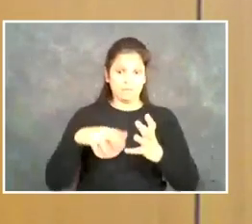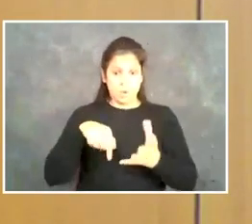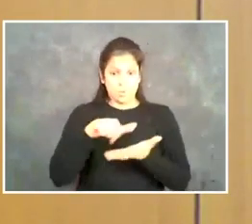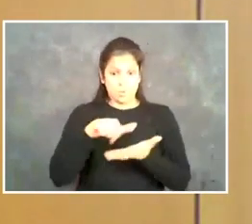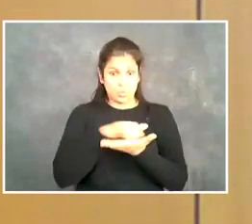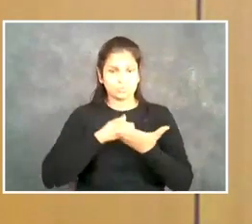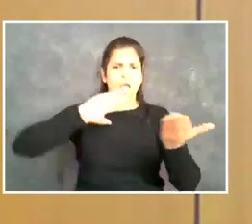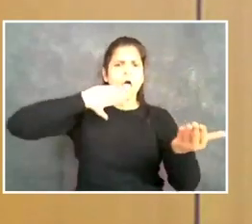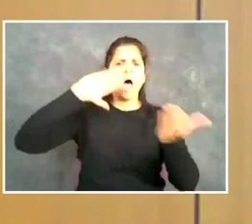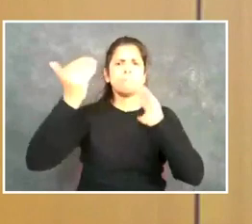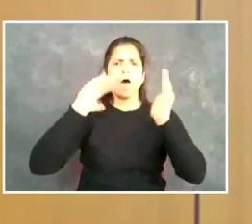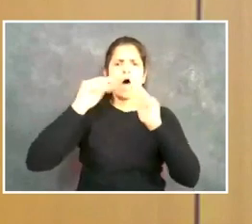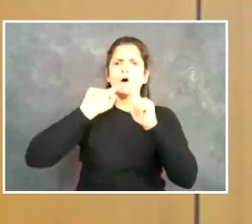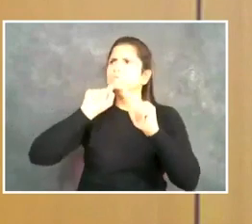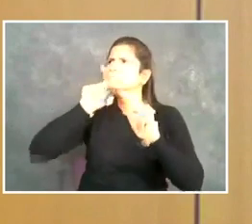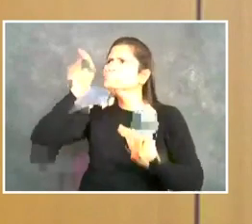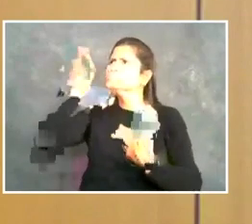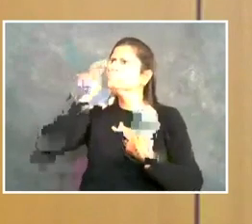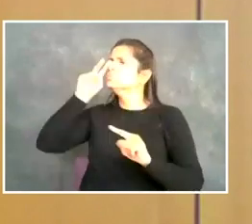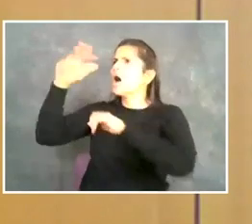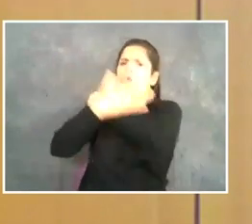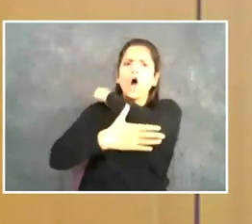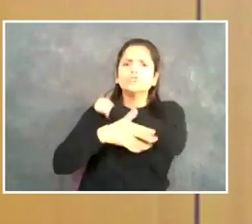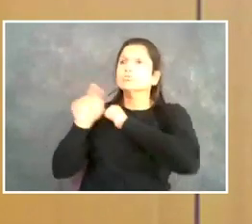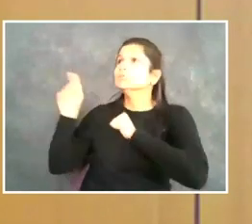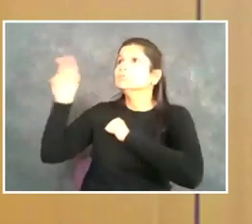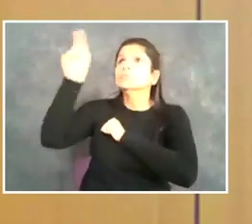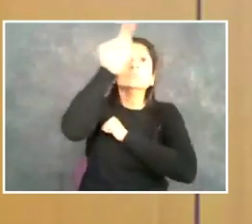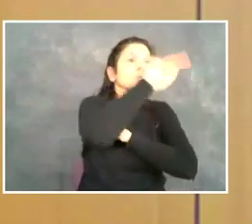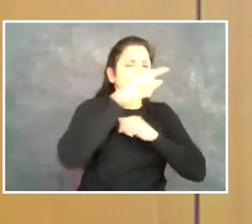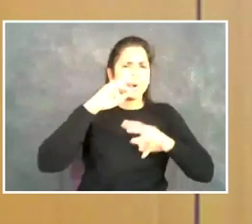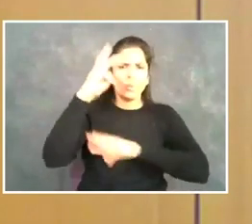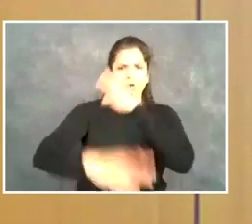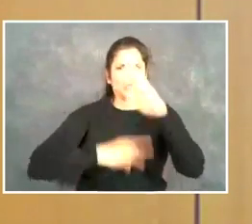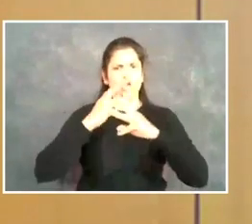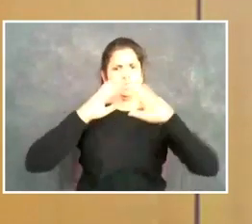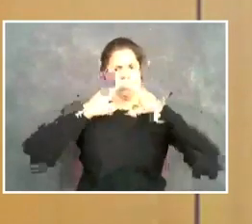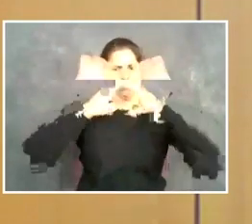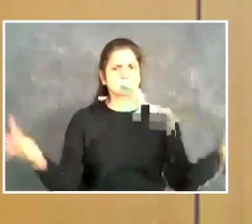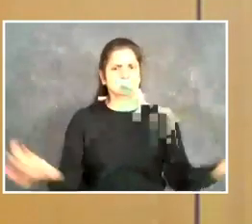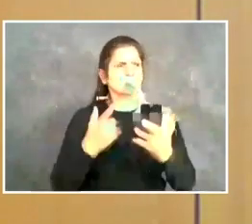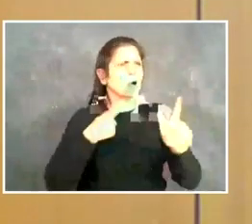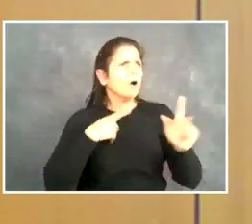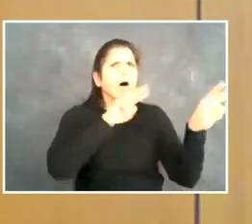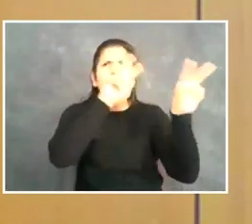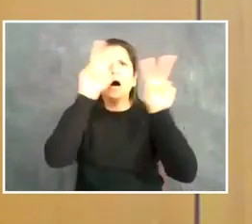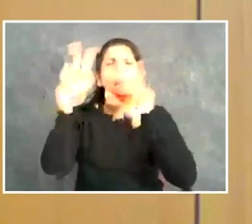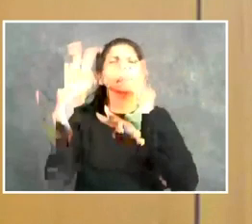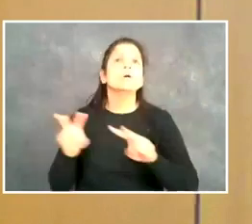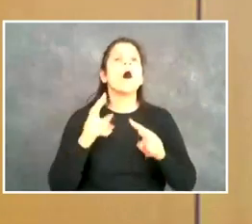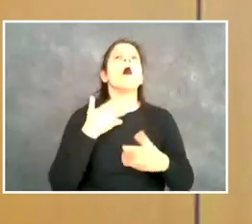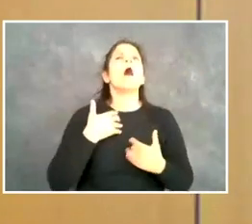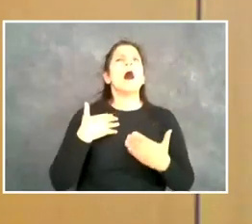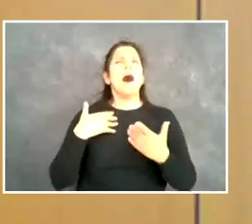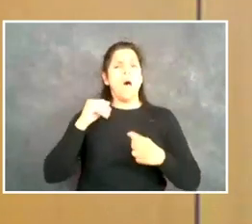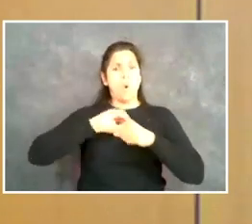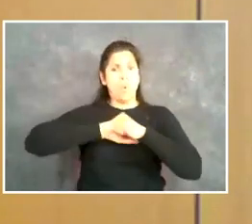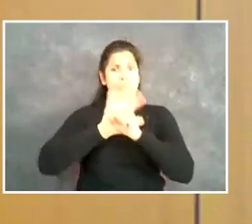VIEW, AS WELL AS FROM A CLINICAL POINT OF VIEW. RECENTLY, WE'VE BEEN TALKING